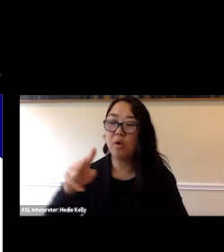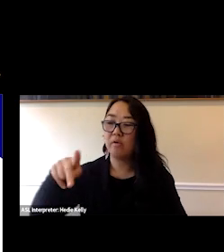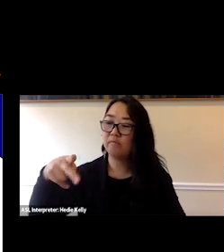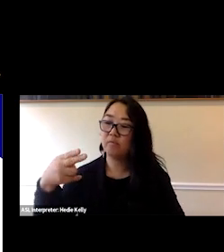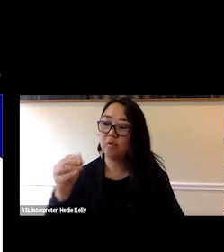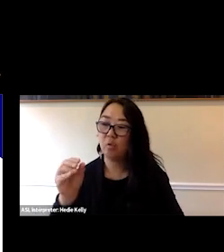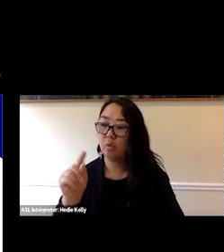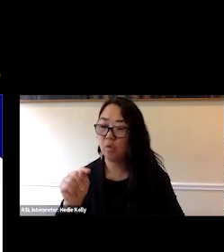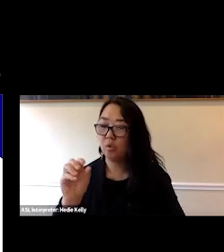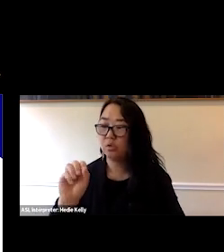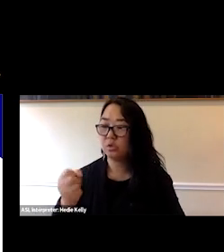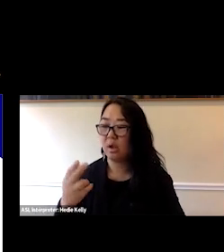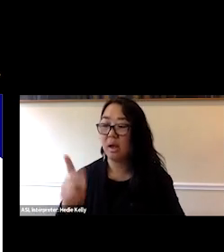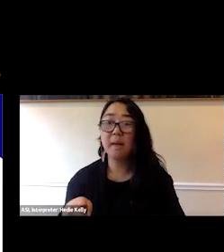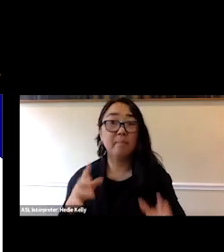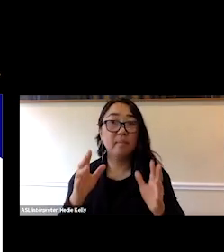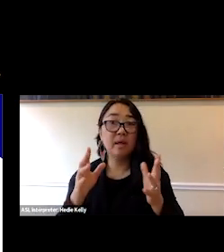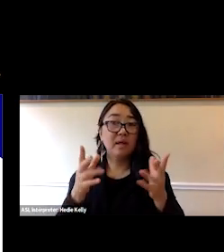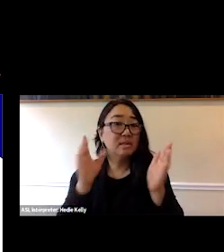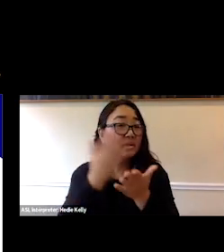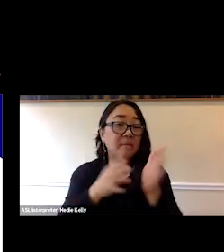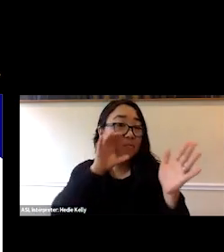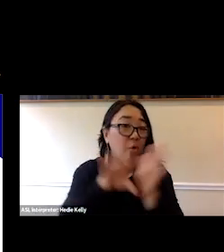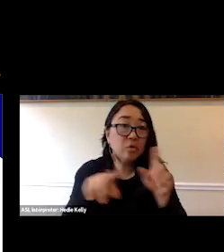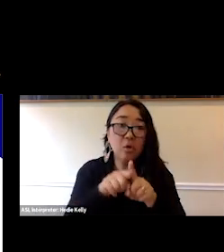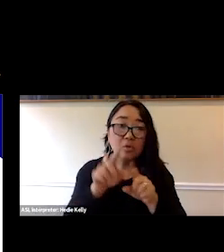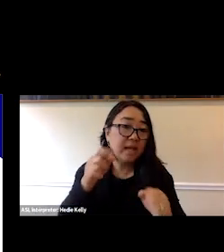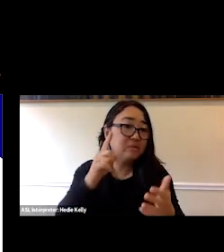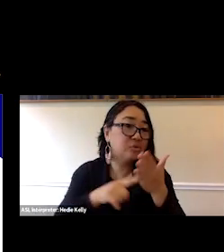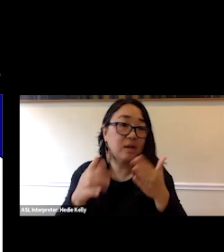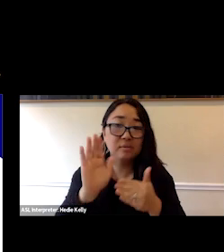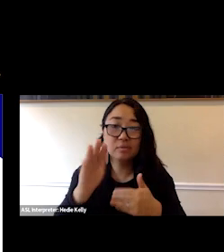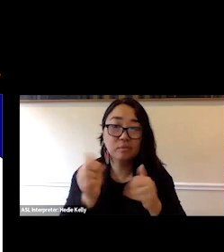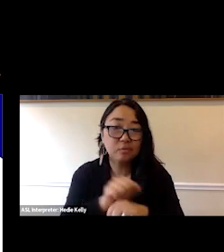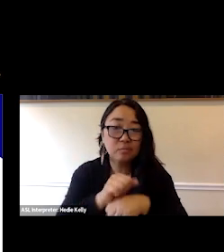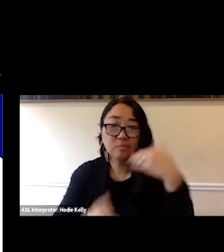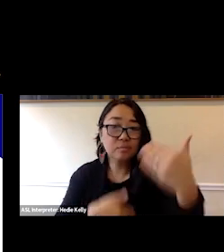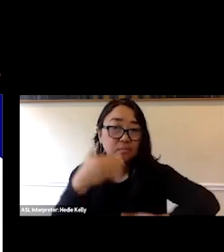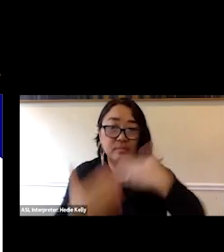of in your design process to check your work as you go and call out any concerns